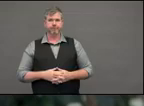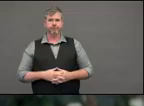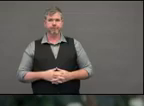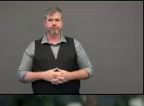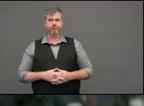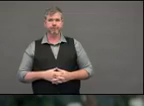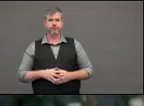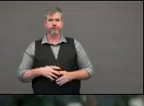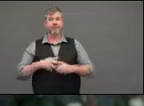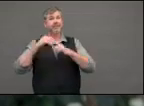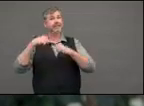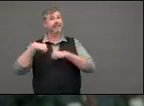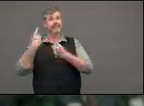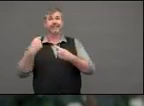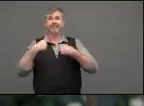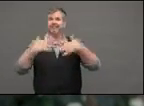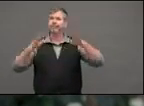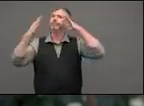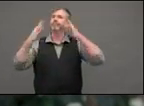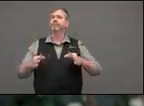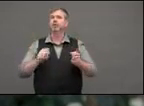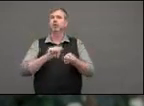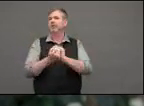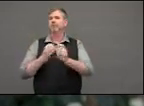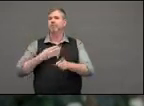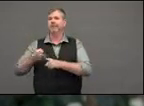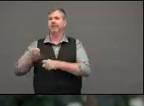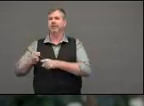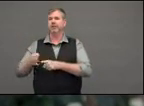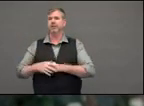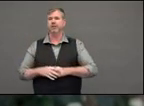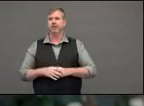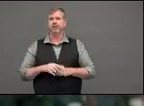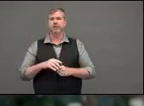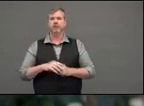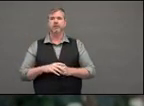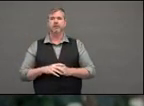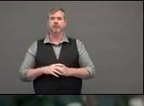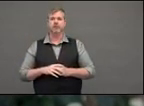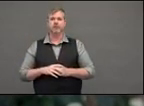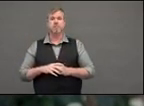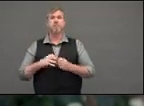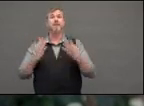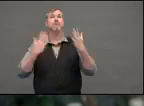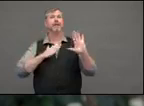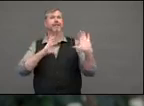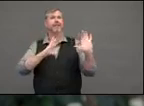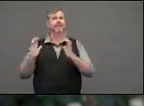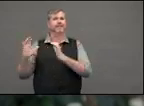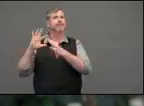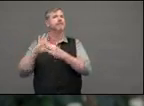and a lot of my classes are going to be math classes and science classes and